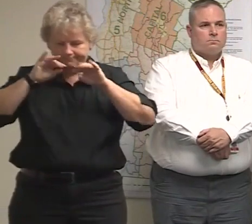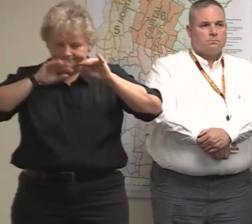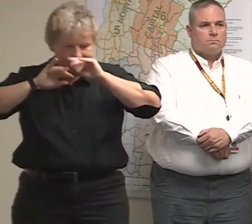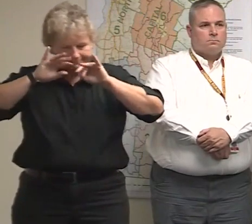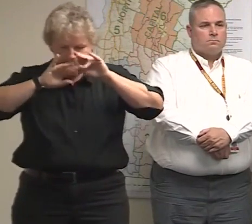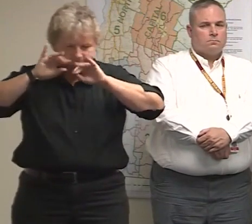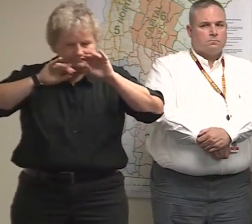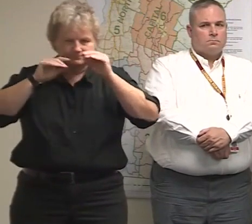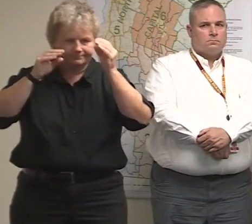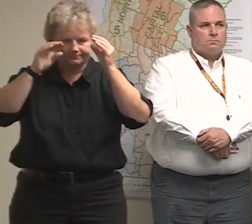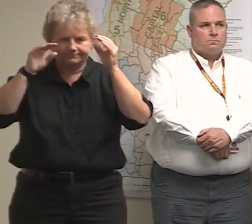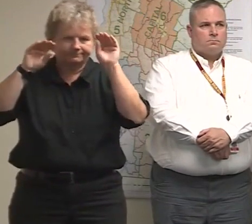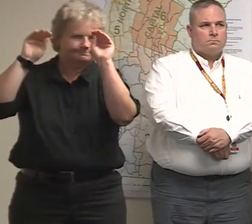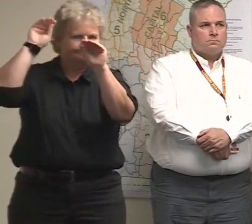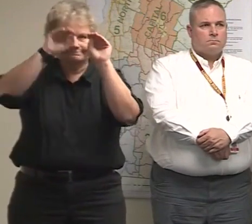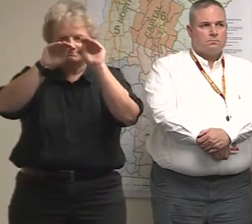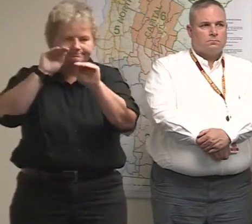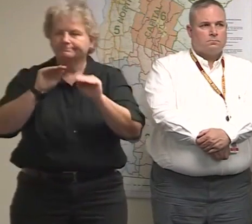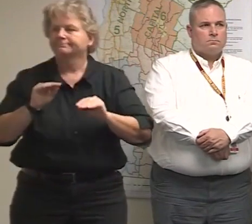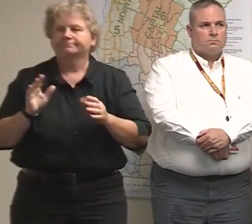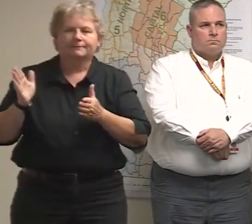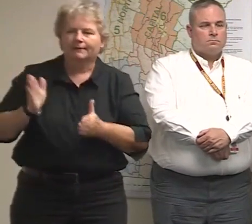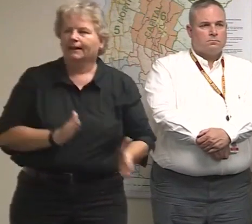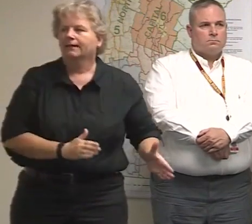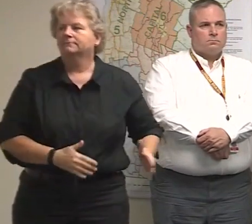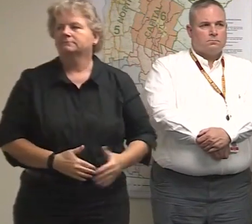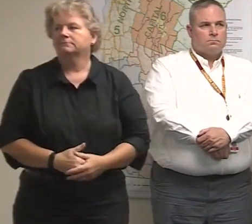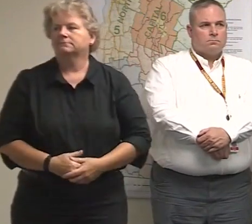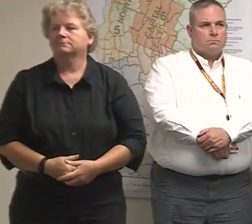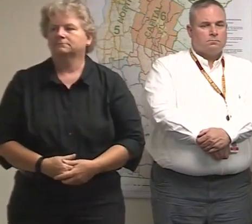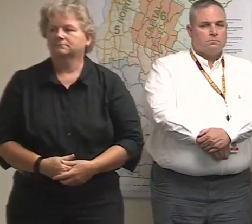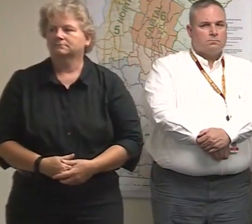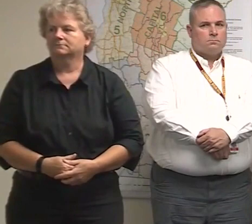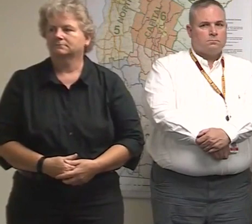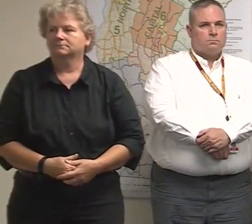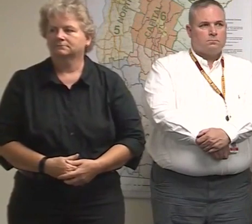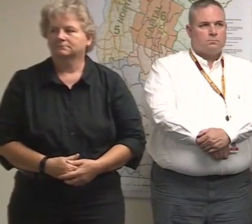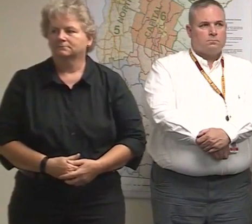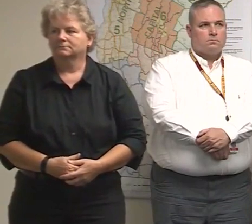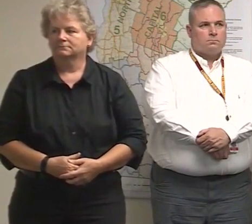WAITING FOR THAT CHECK. SO WE’RE WORKING THROUGH ALL OF THAT.